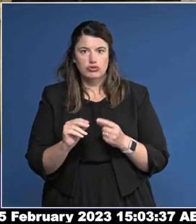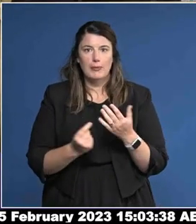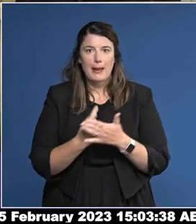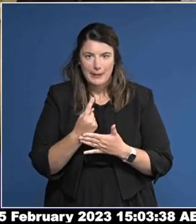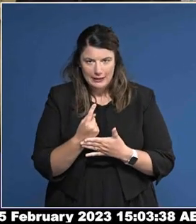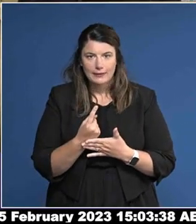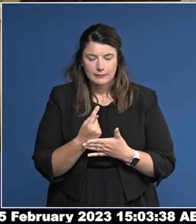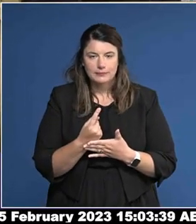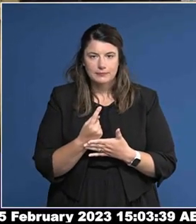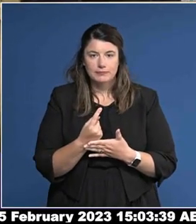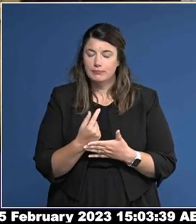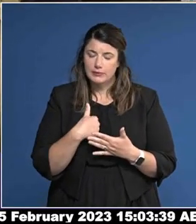So I wholeheartedly agree with that observation.